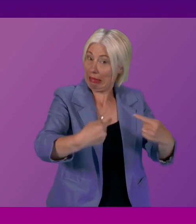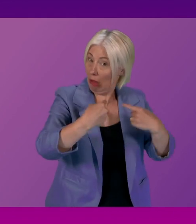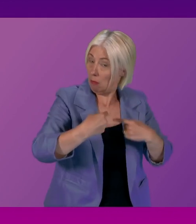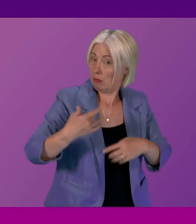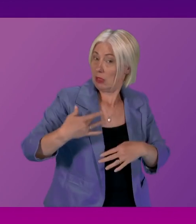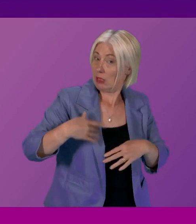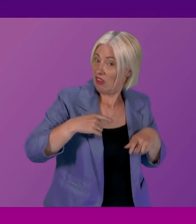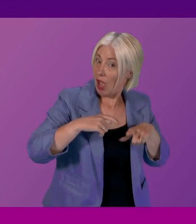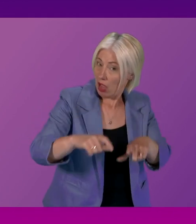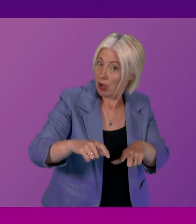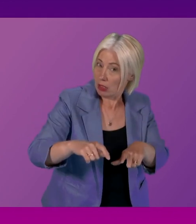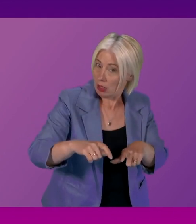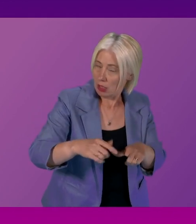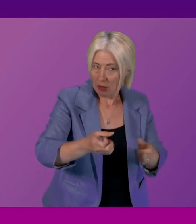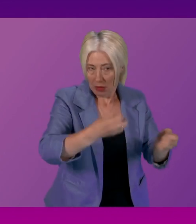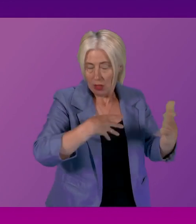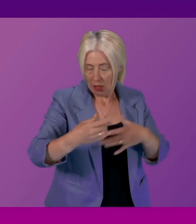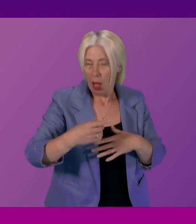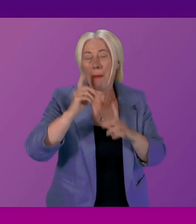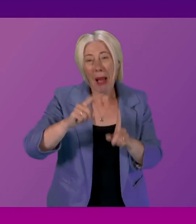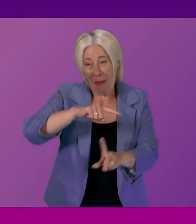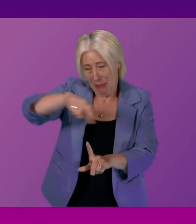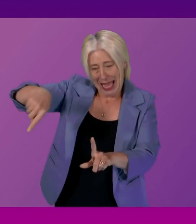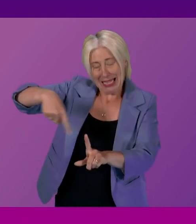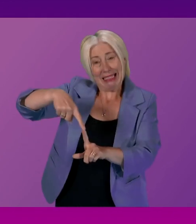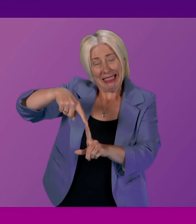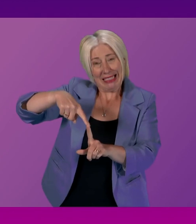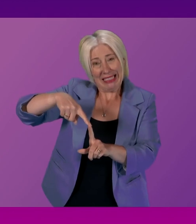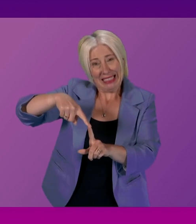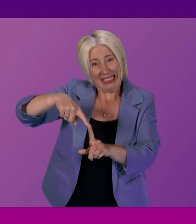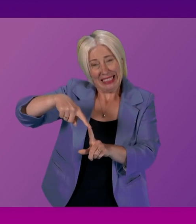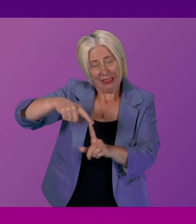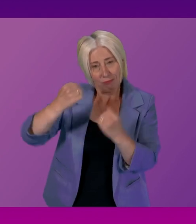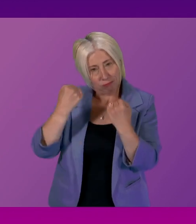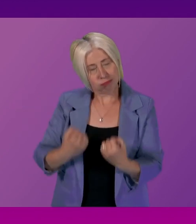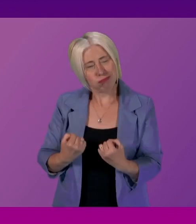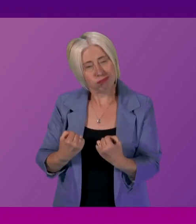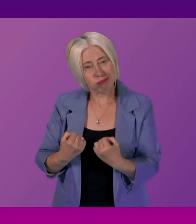too. However, I go back to the central point—I would make this point quite robustly to Russell